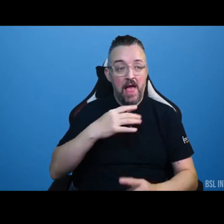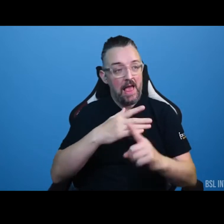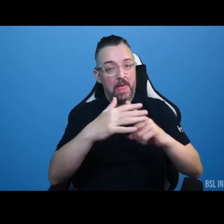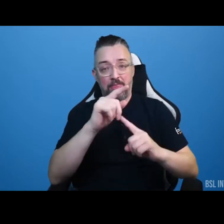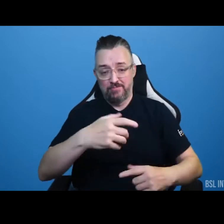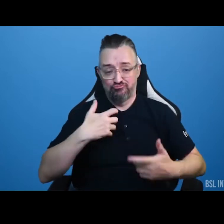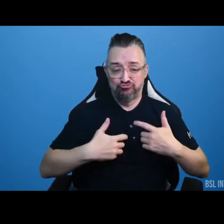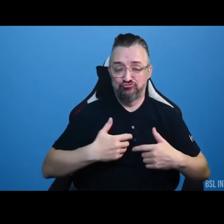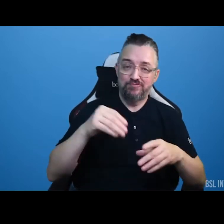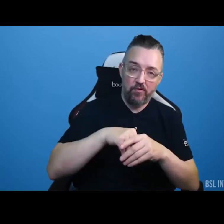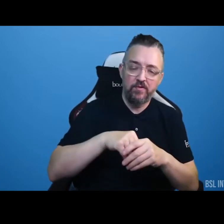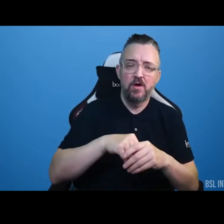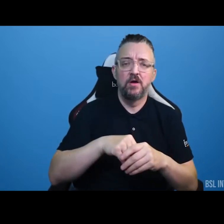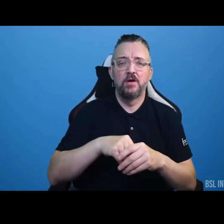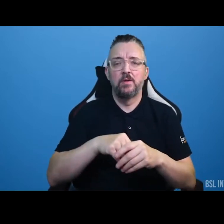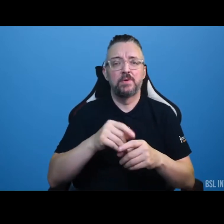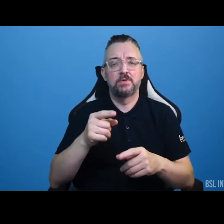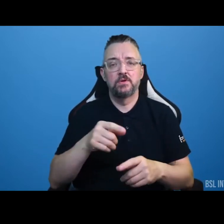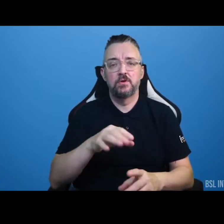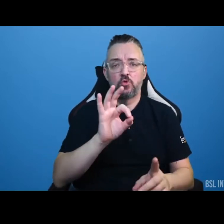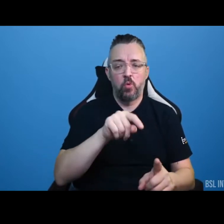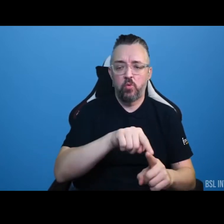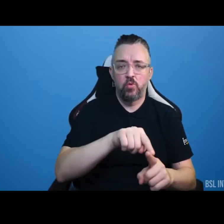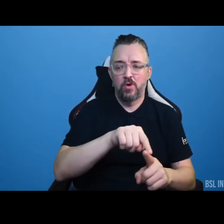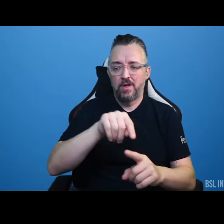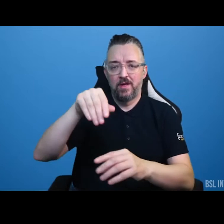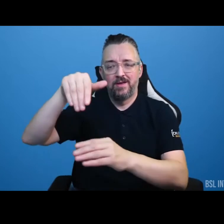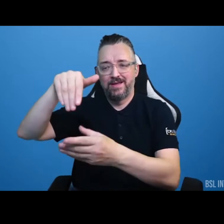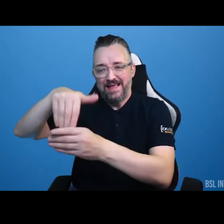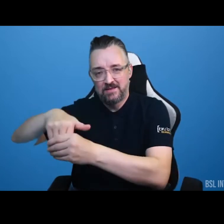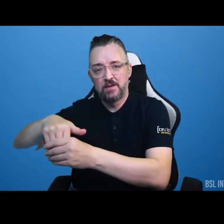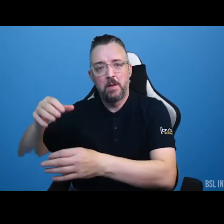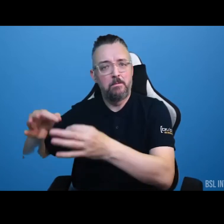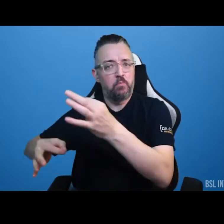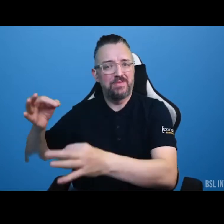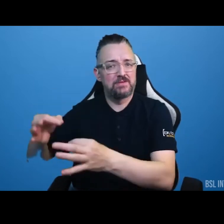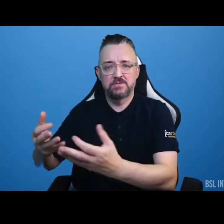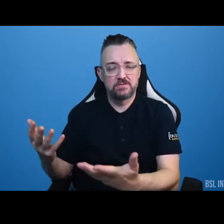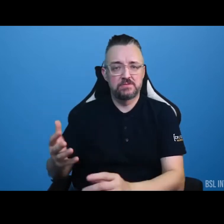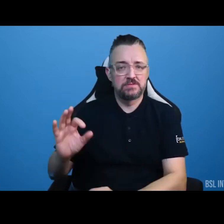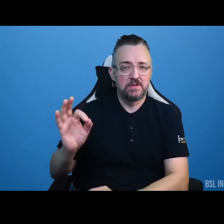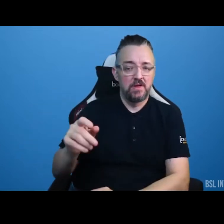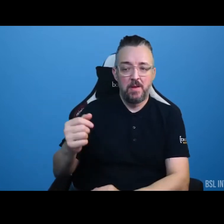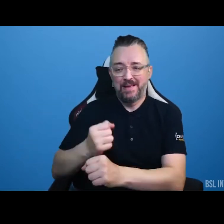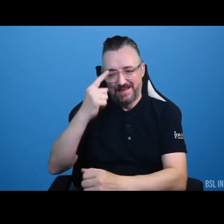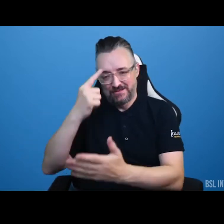but very, very little are they actually directly able to be making the decisions themselves.